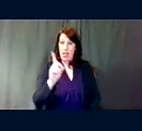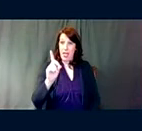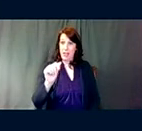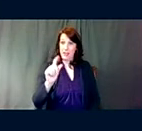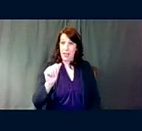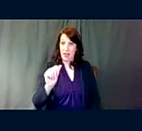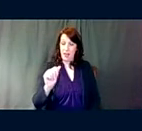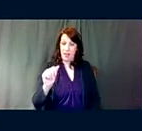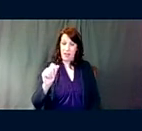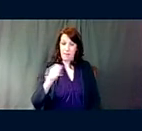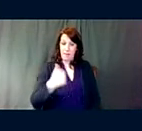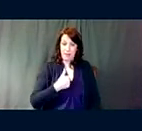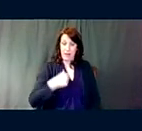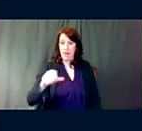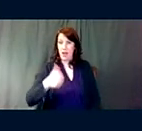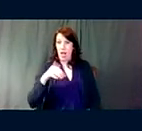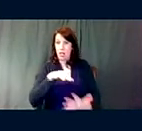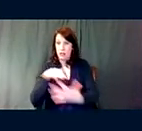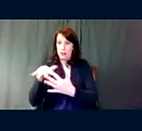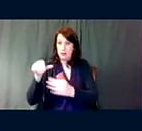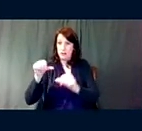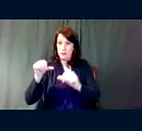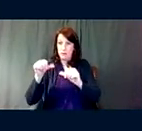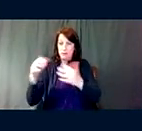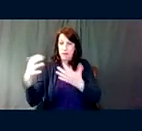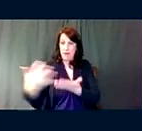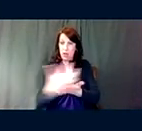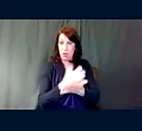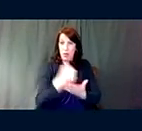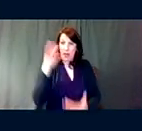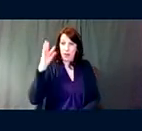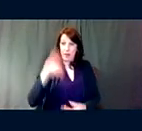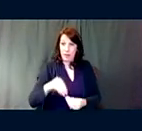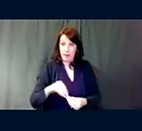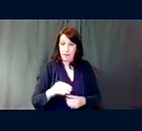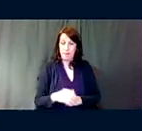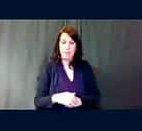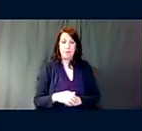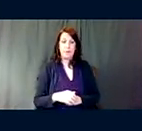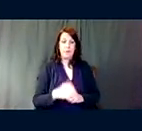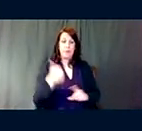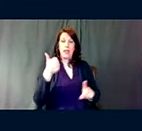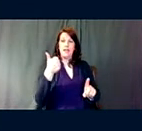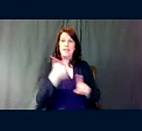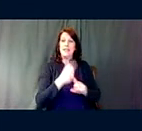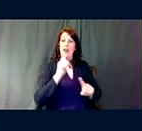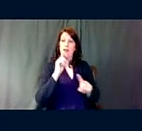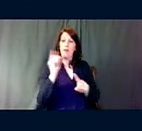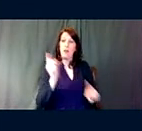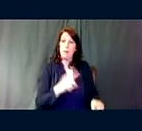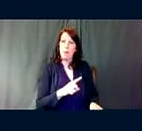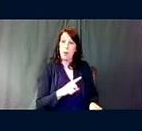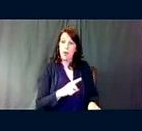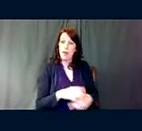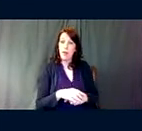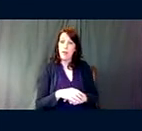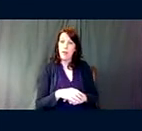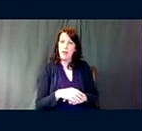DATA THAT US AND OTHERS HAVE